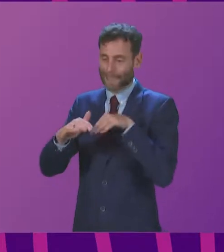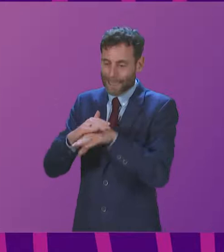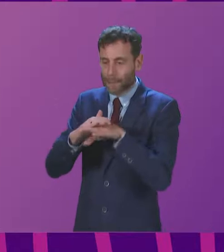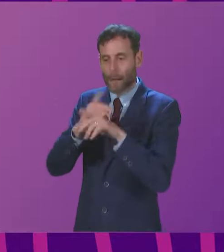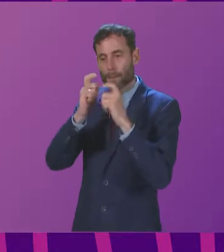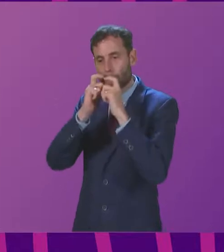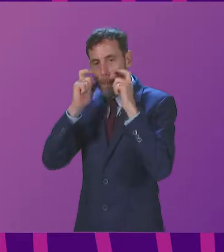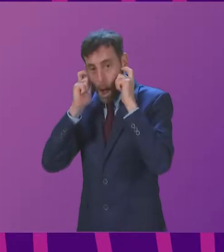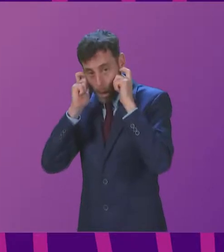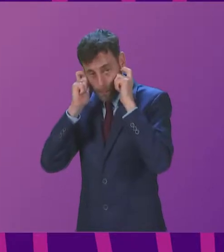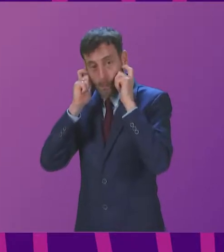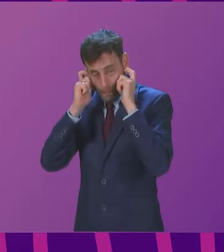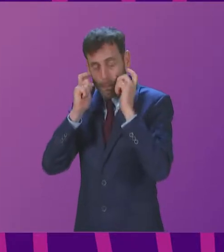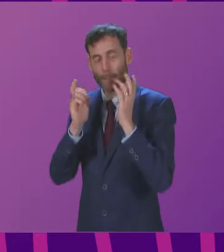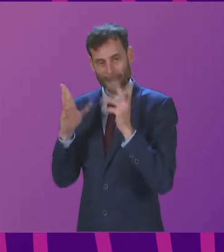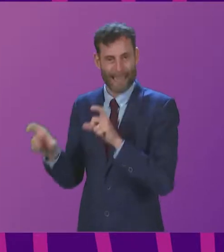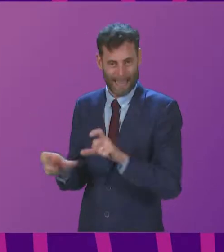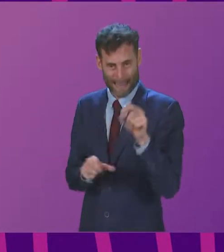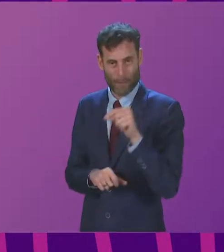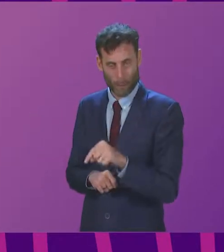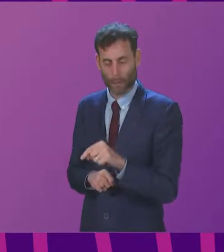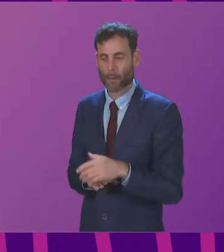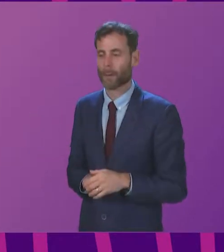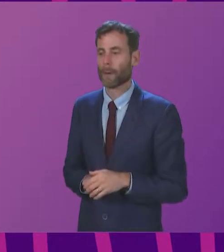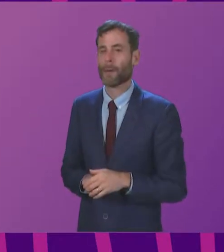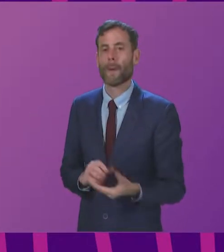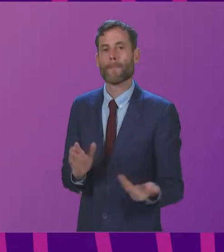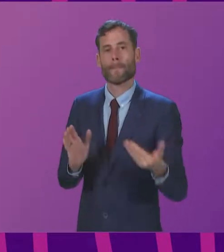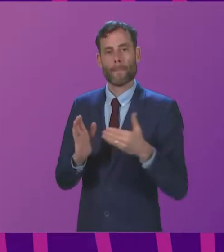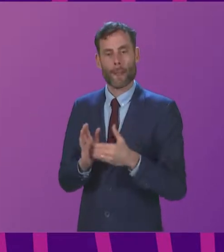and—subject to a change that I will set out shortly—the vaccination certification scheme,